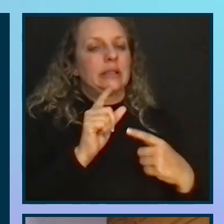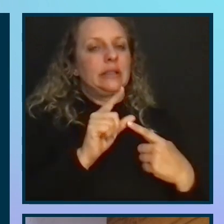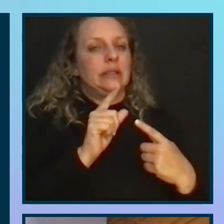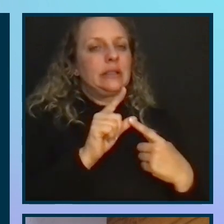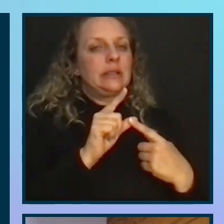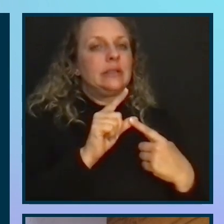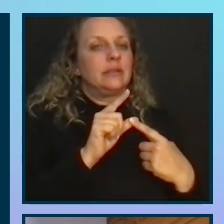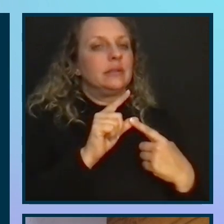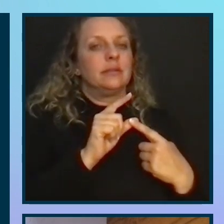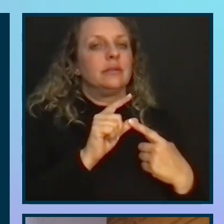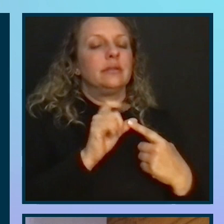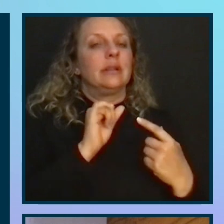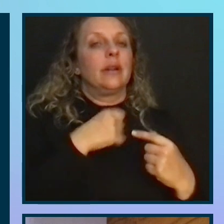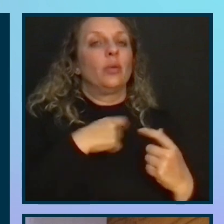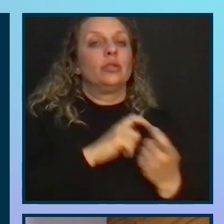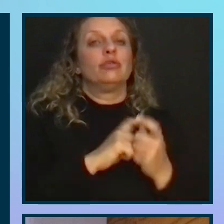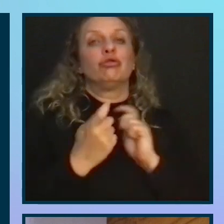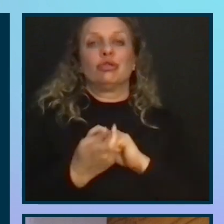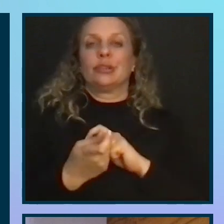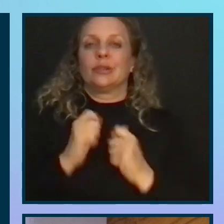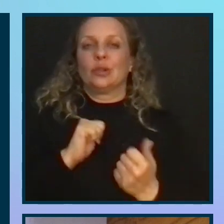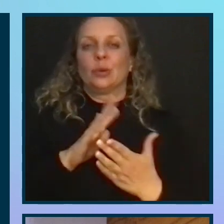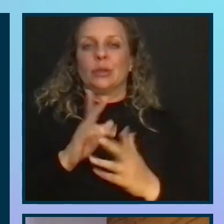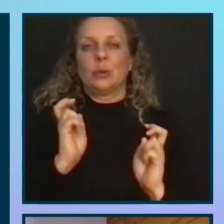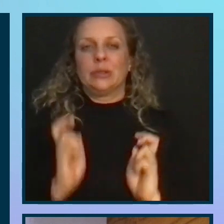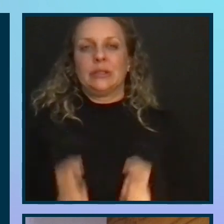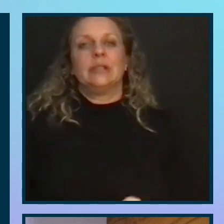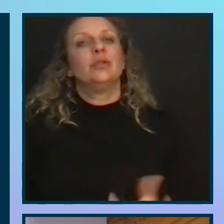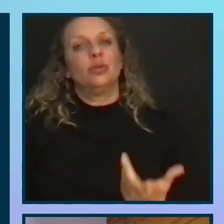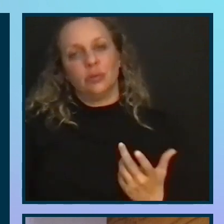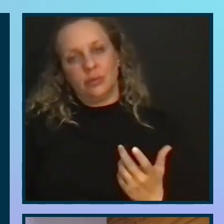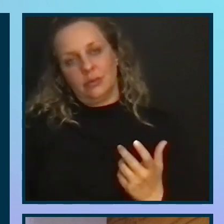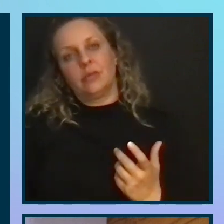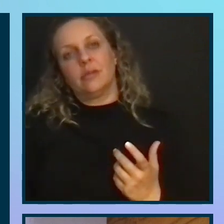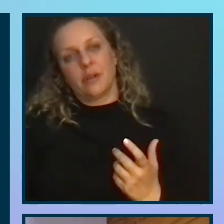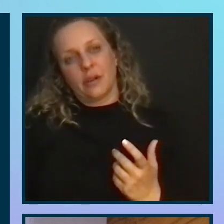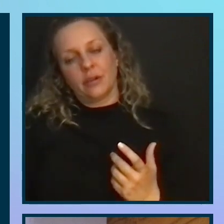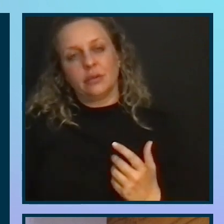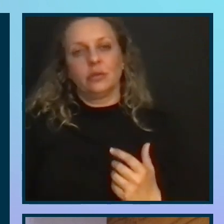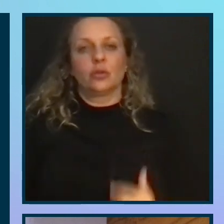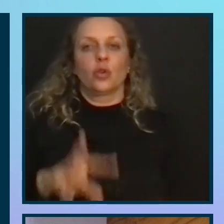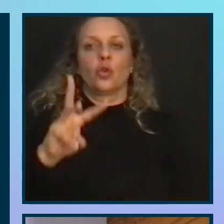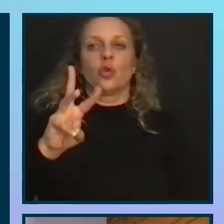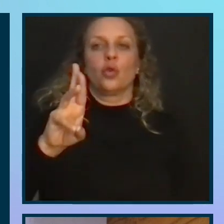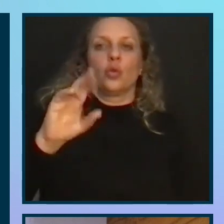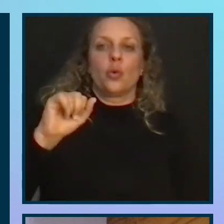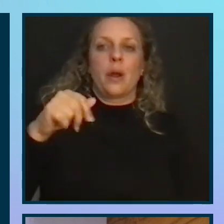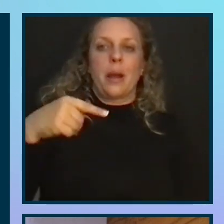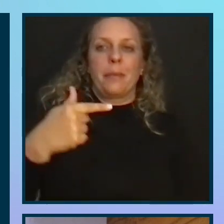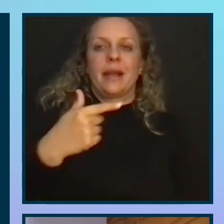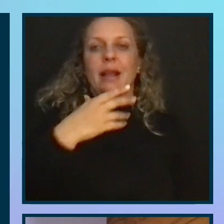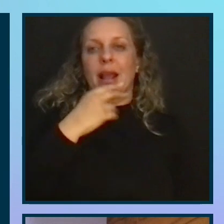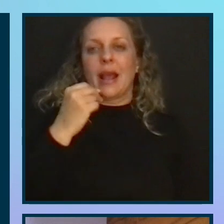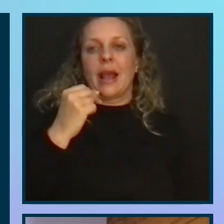is ensured we addressed those issues and wrapping and stacking of transaction information. It's much easier to read,